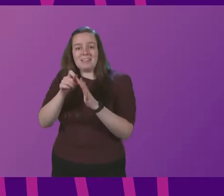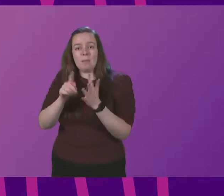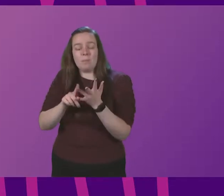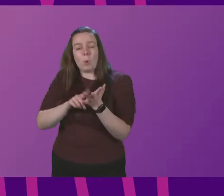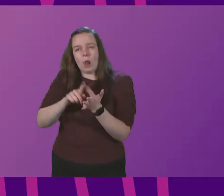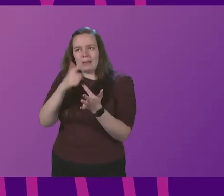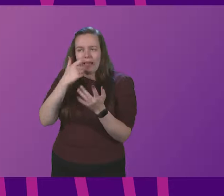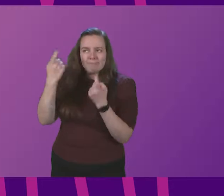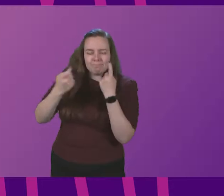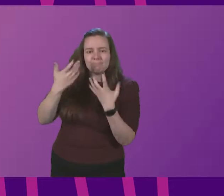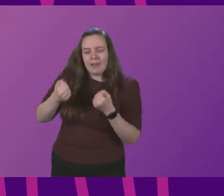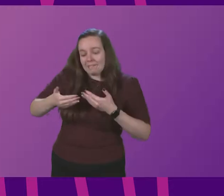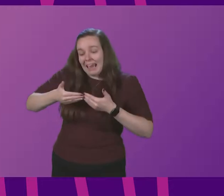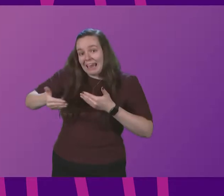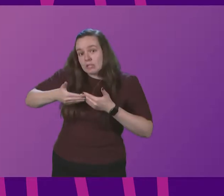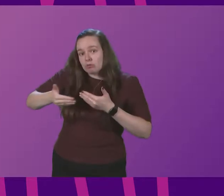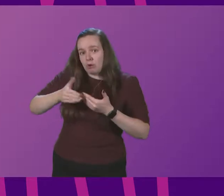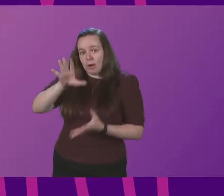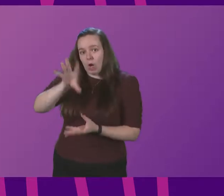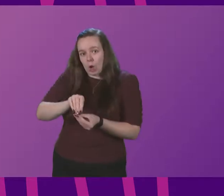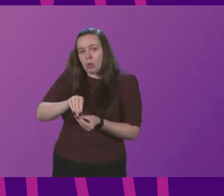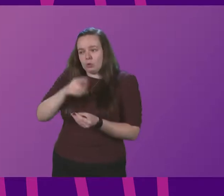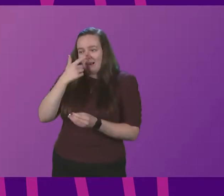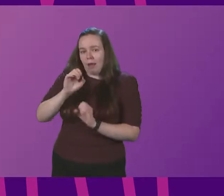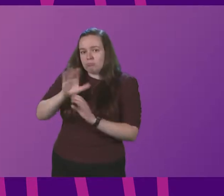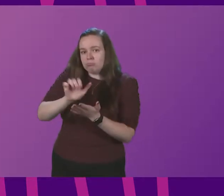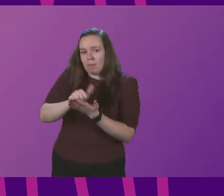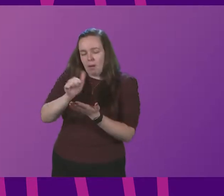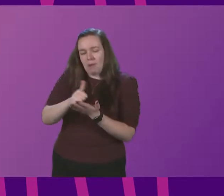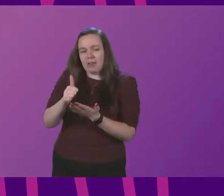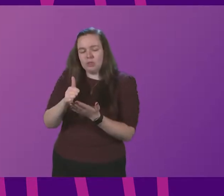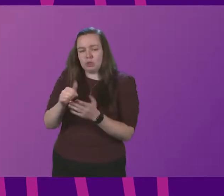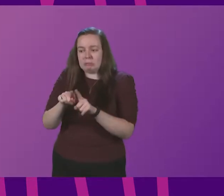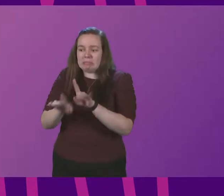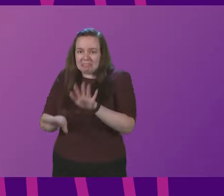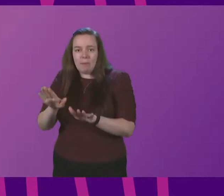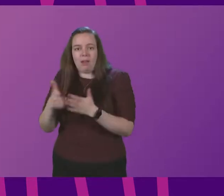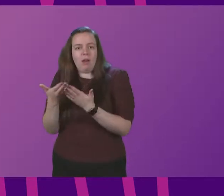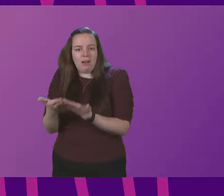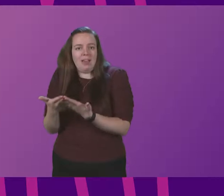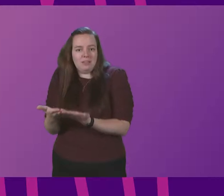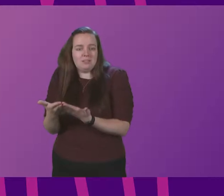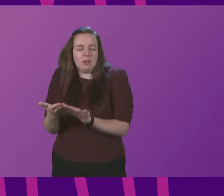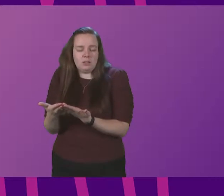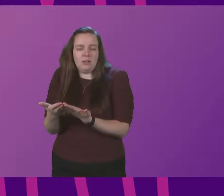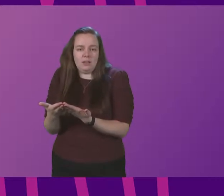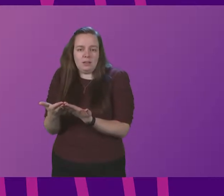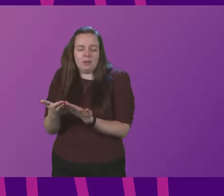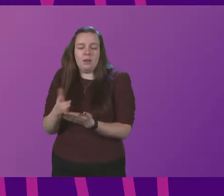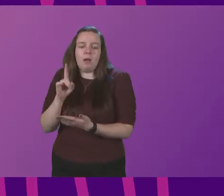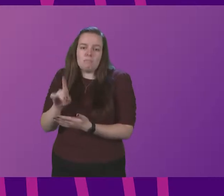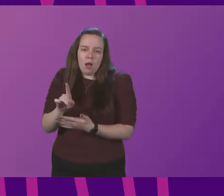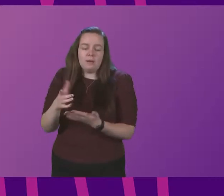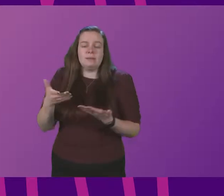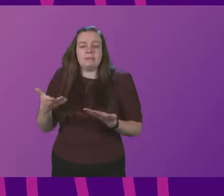an interim set of conclusions on a similar case study basis. However, that is me intruding on the